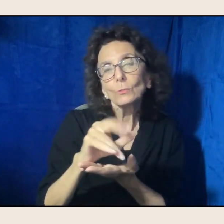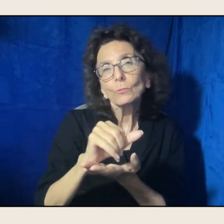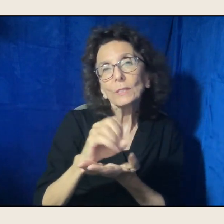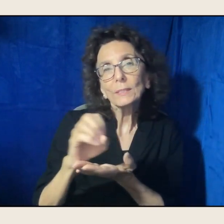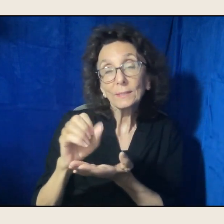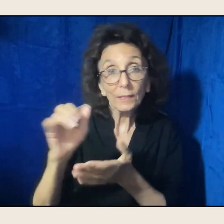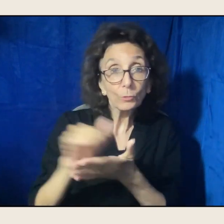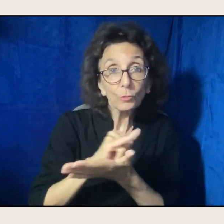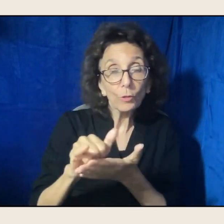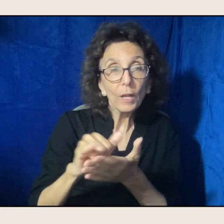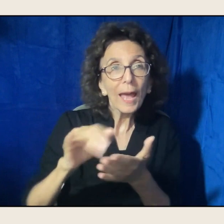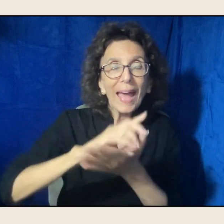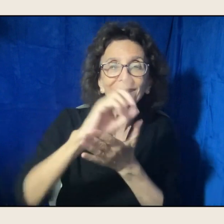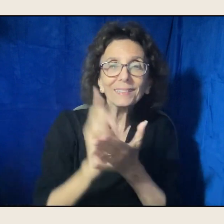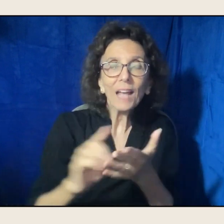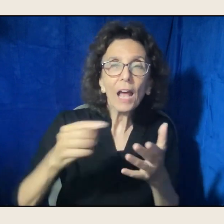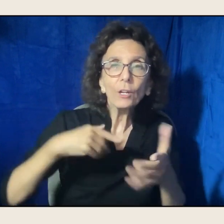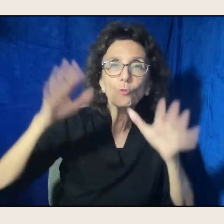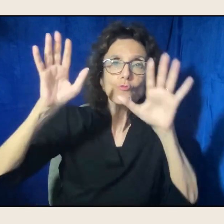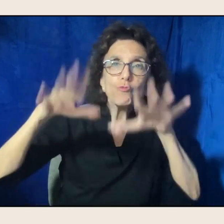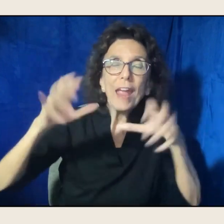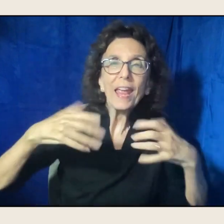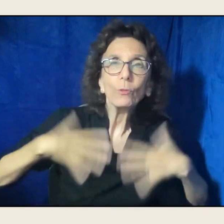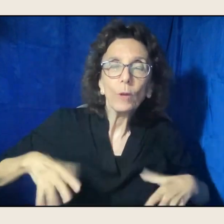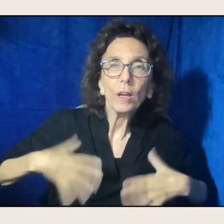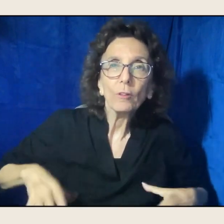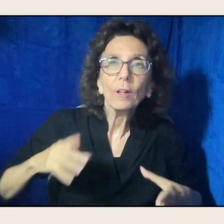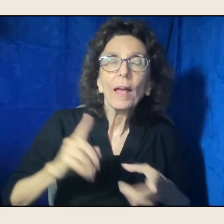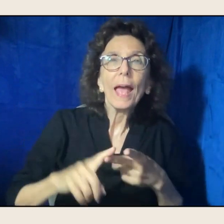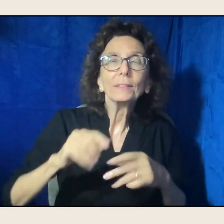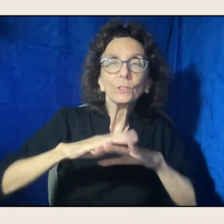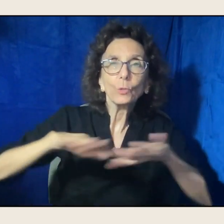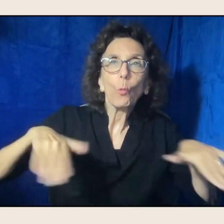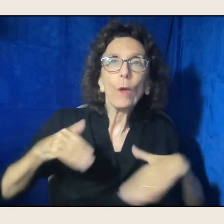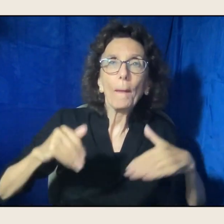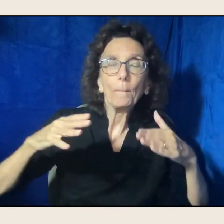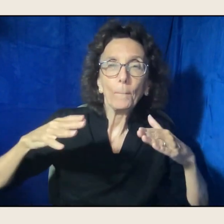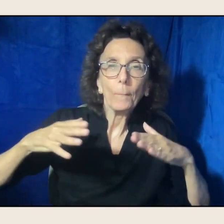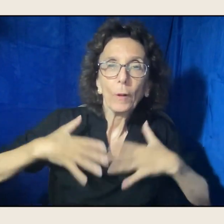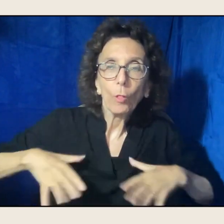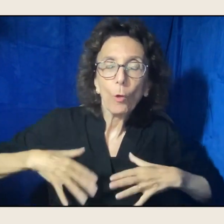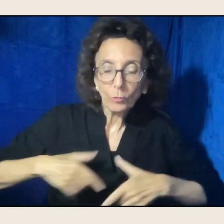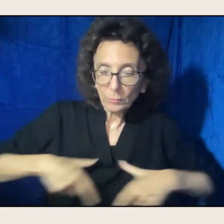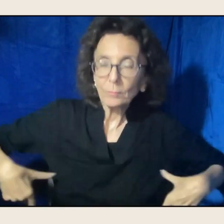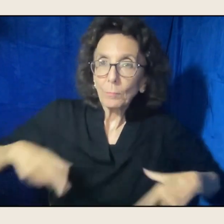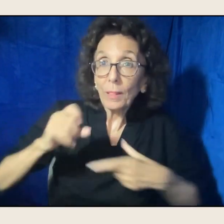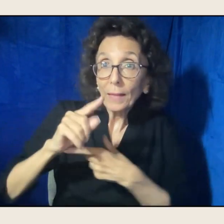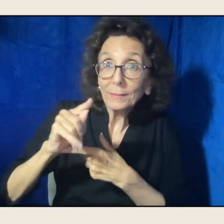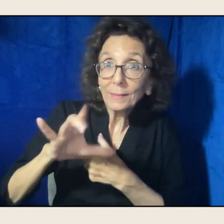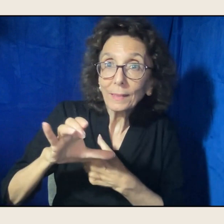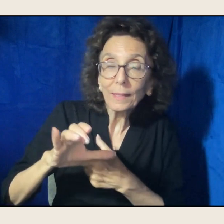and create some economy for the people there. Cause that's the thing, because rather than just addressing the lead and the pipes,